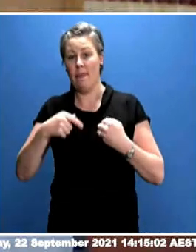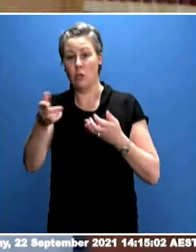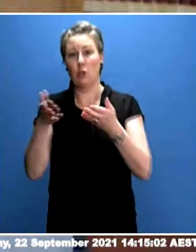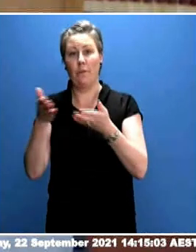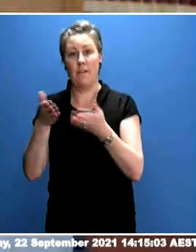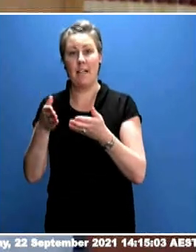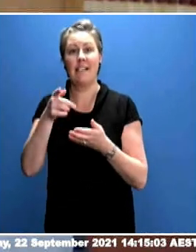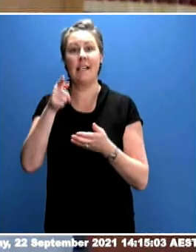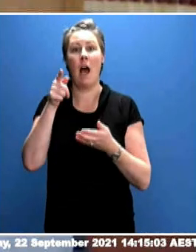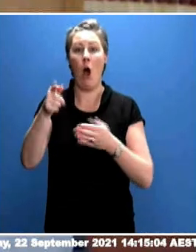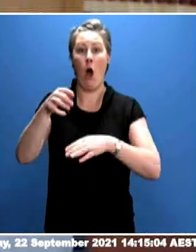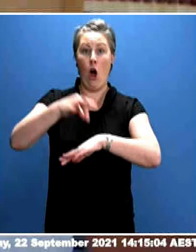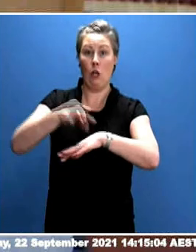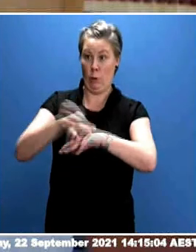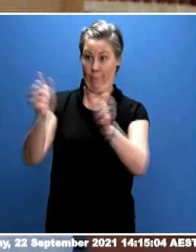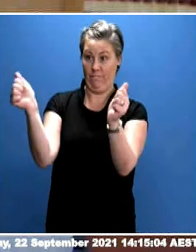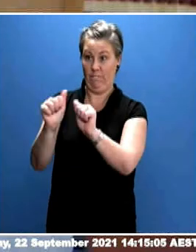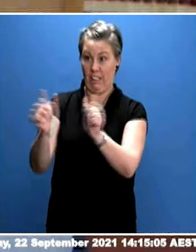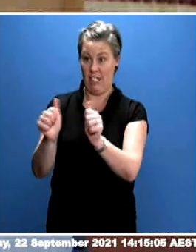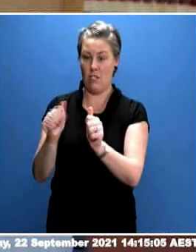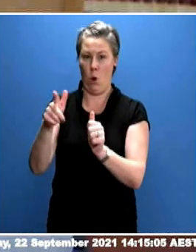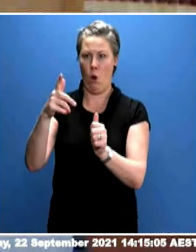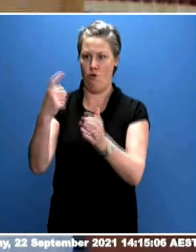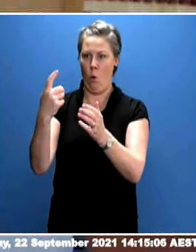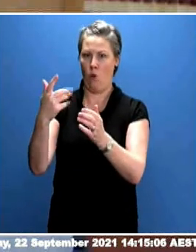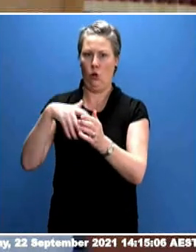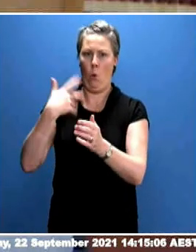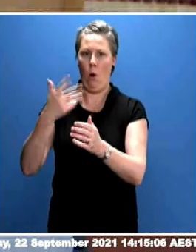but only if they can come to Secure Care, which we are very clear that we're not